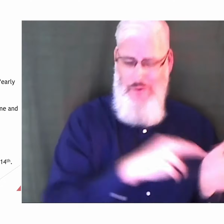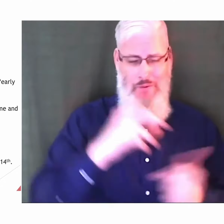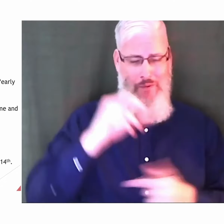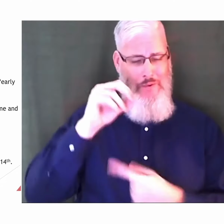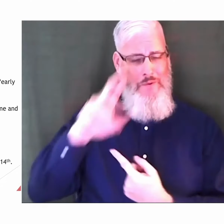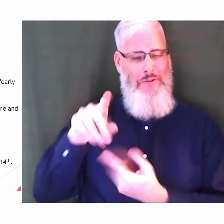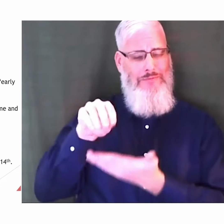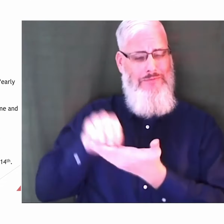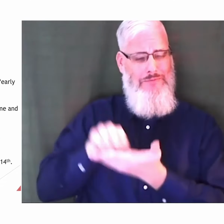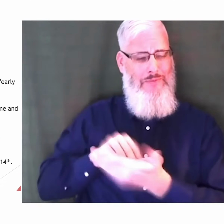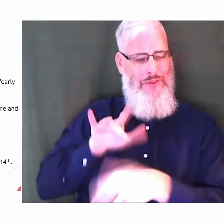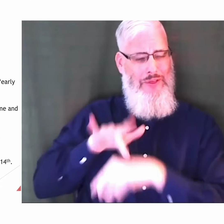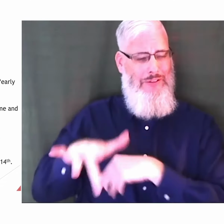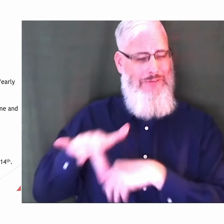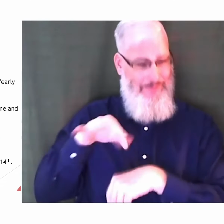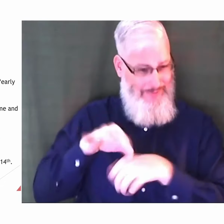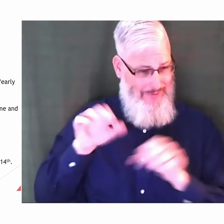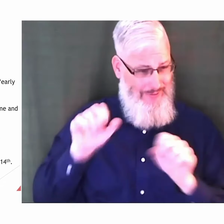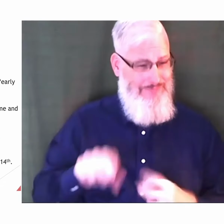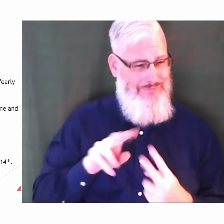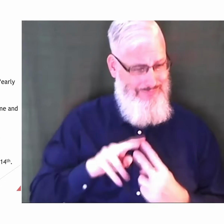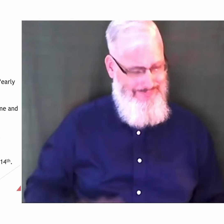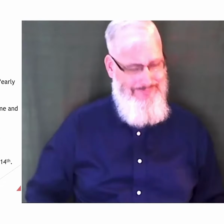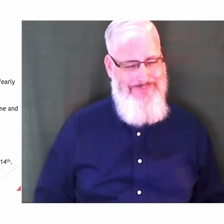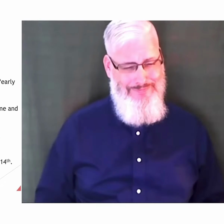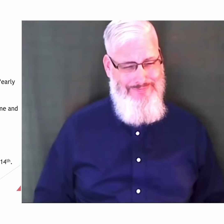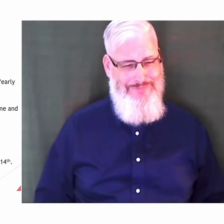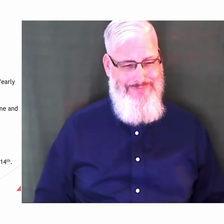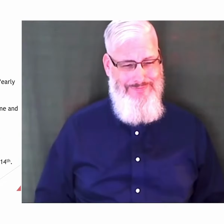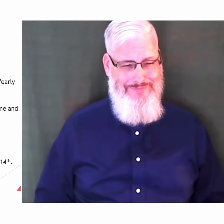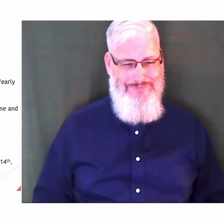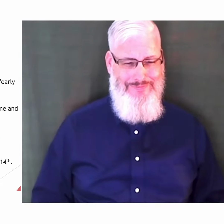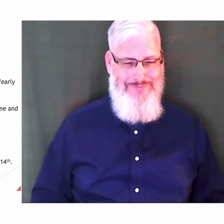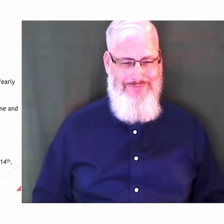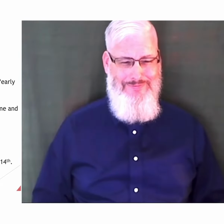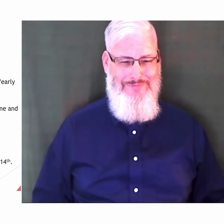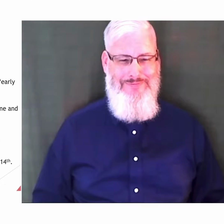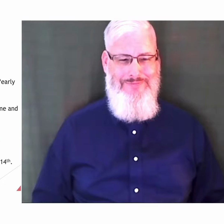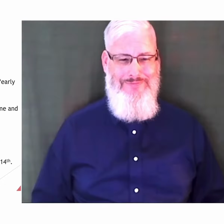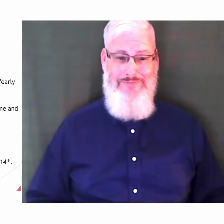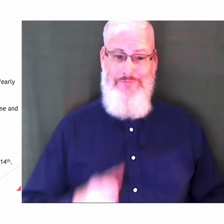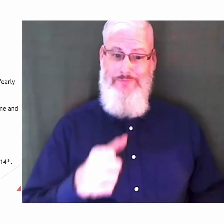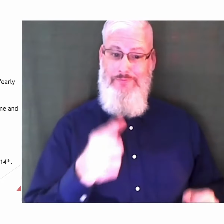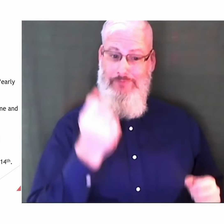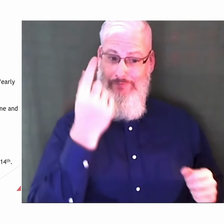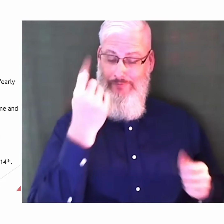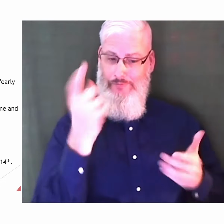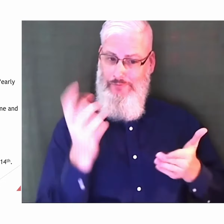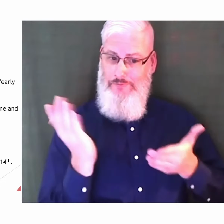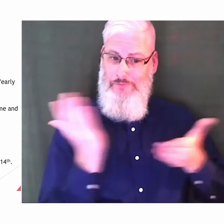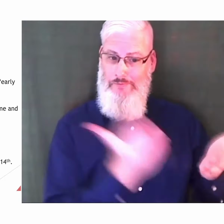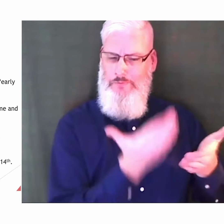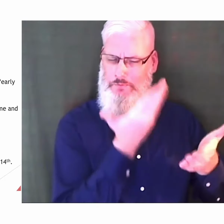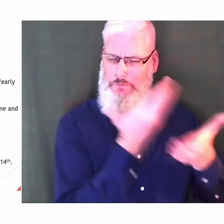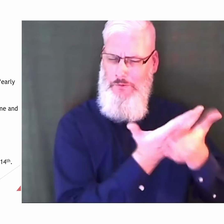You must provide a Proof of Residence document. In addition to a valid state of Wisconsin driver's license